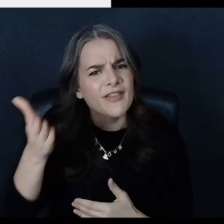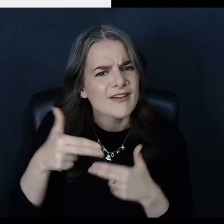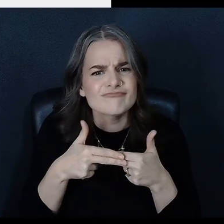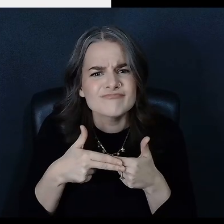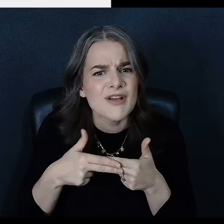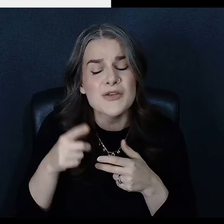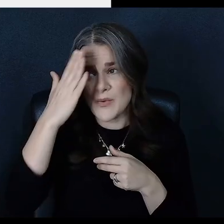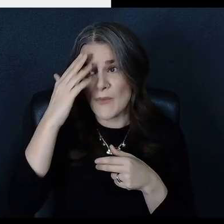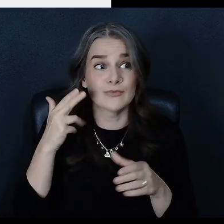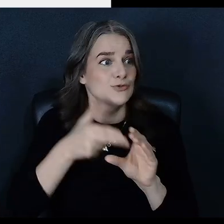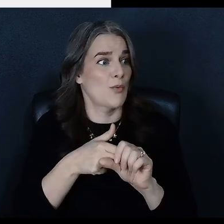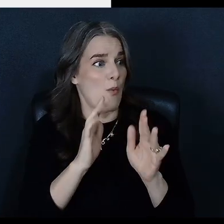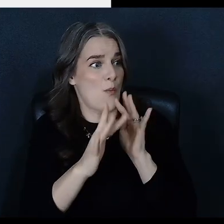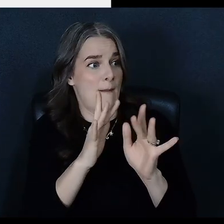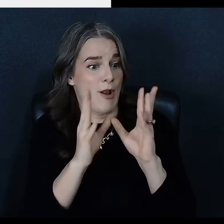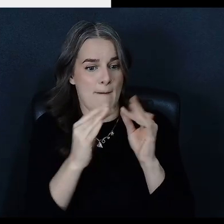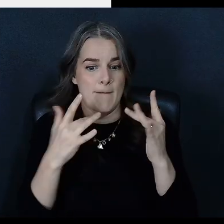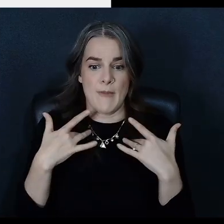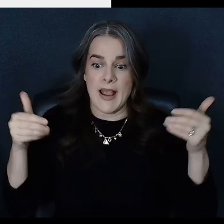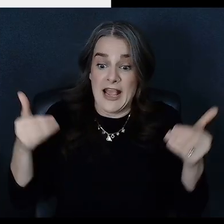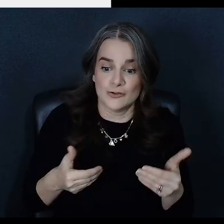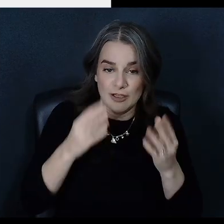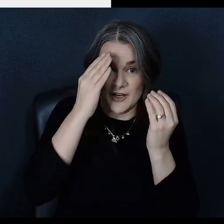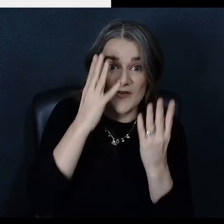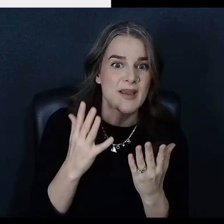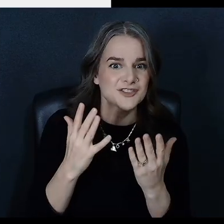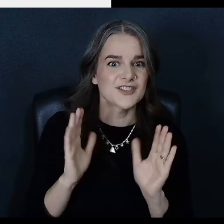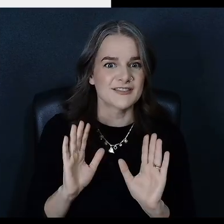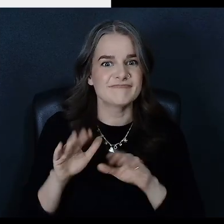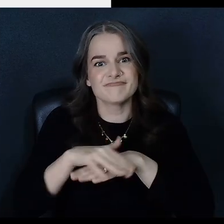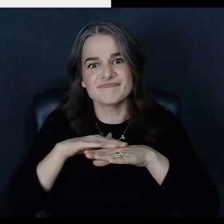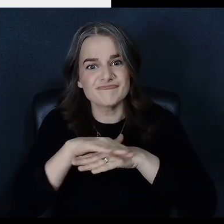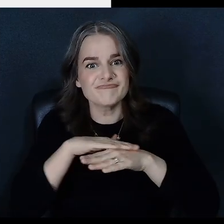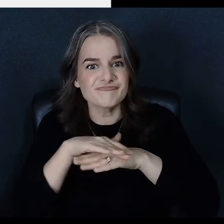I feel like a lot of it is introduction of information. That is, you find something that's interesting to you.